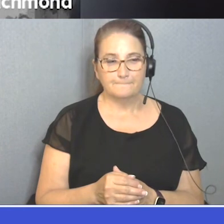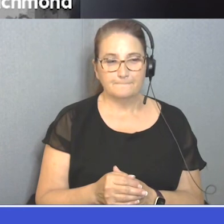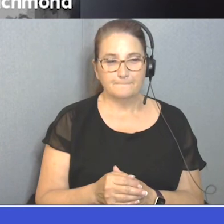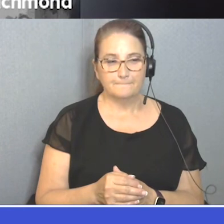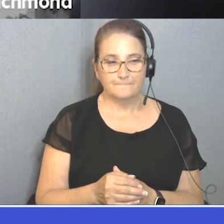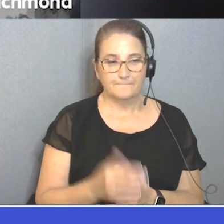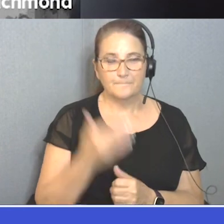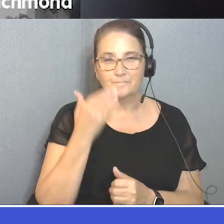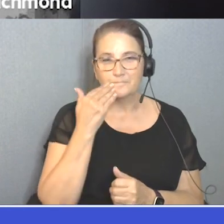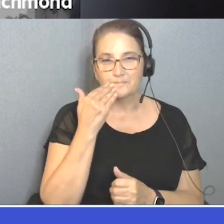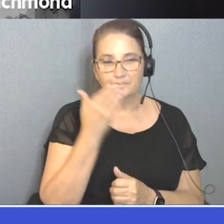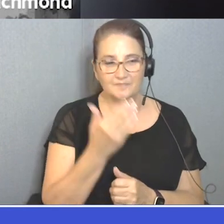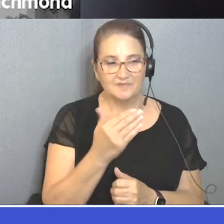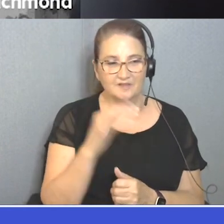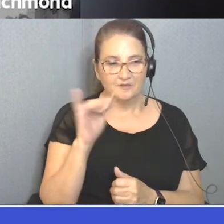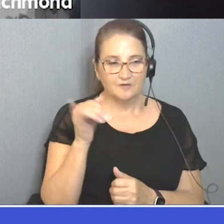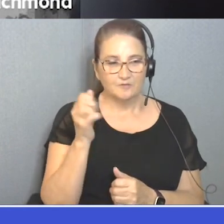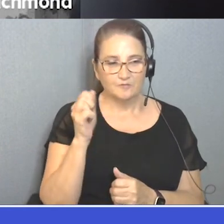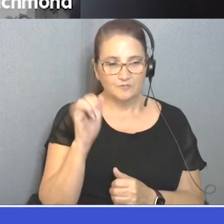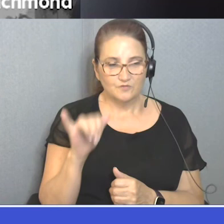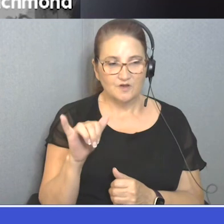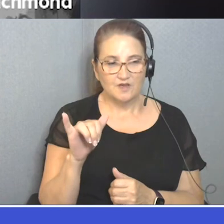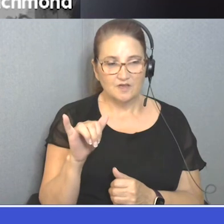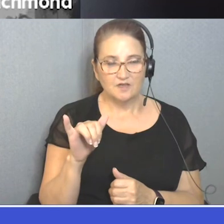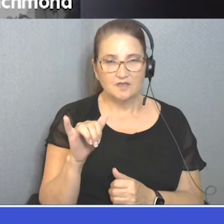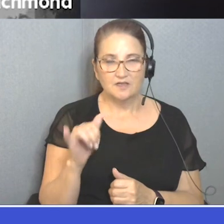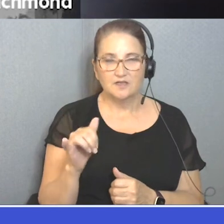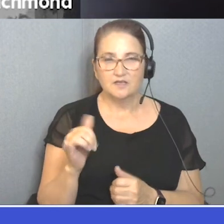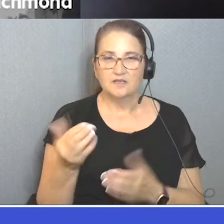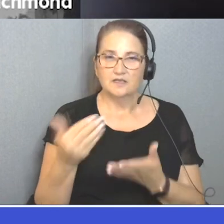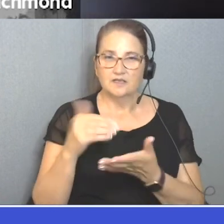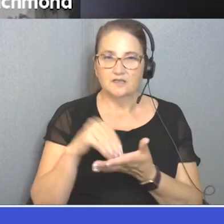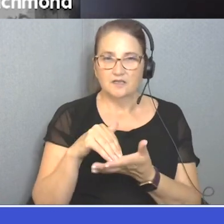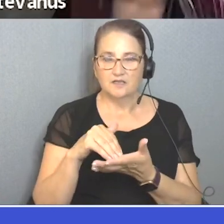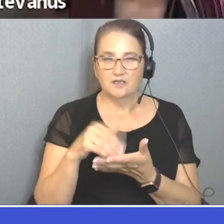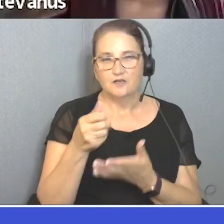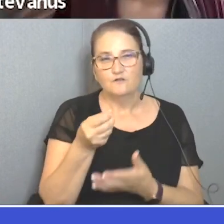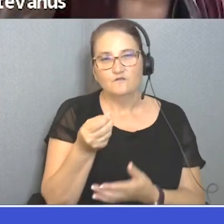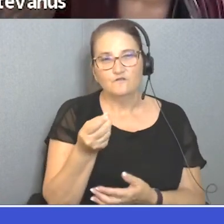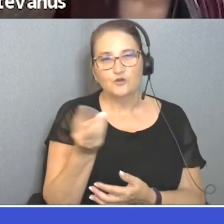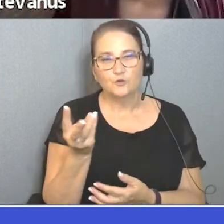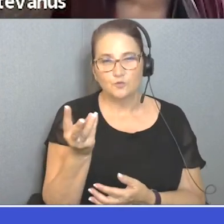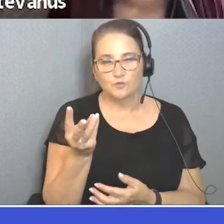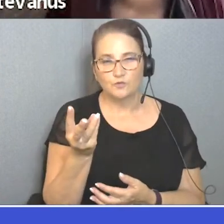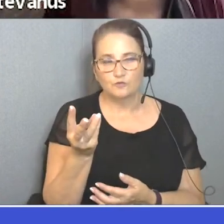Erin Stevanus: Thank you so much, Jay.